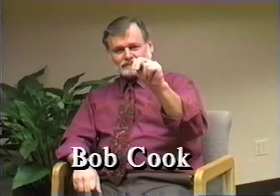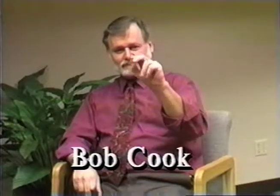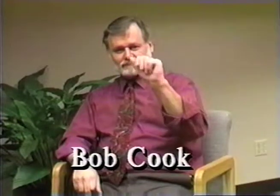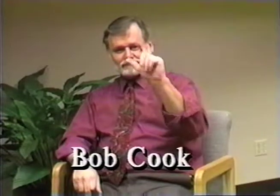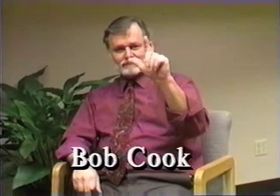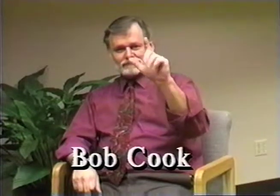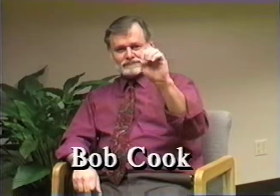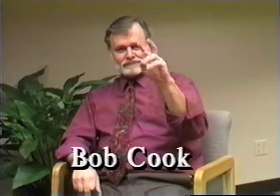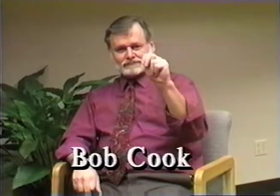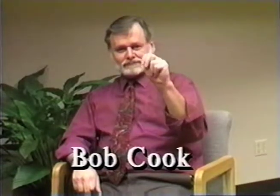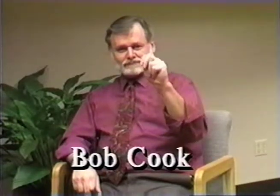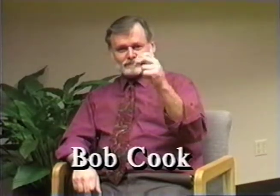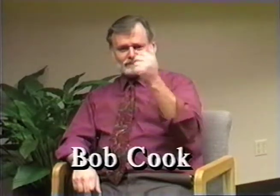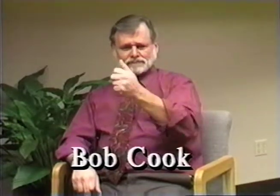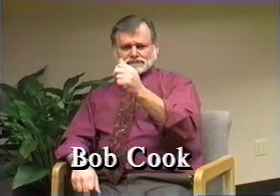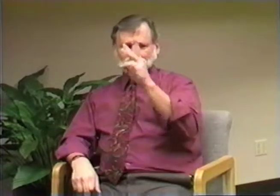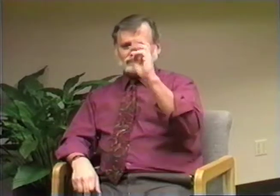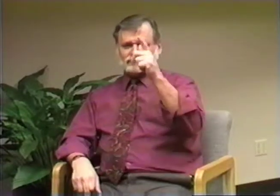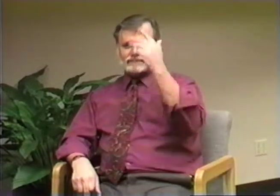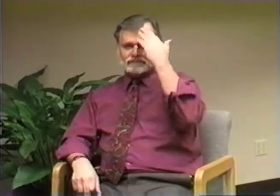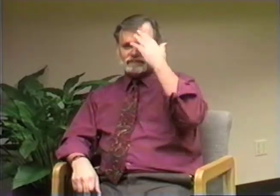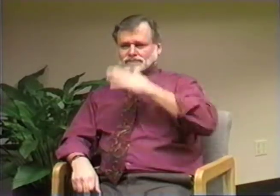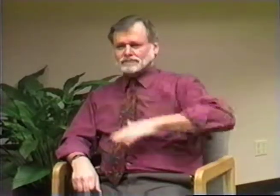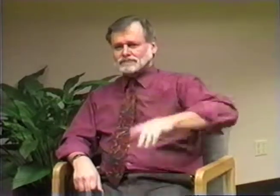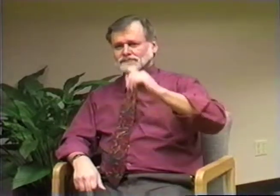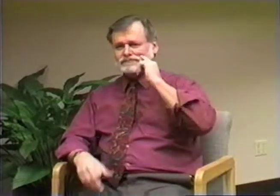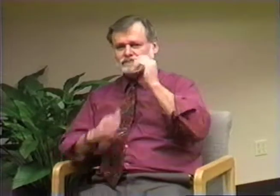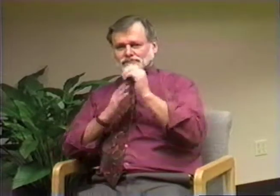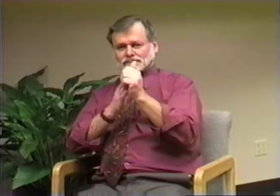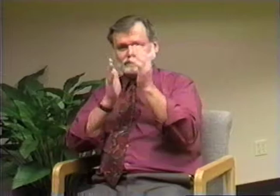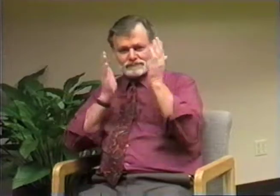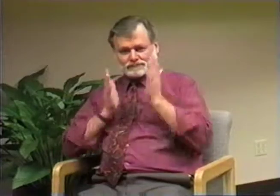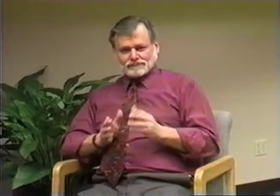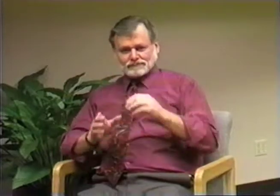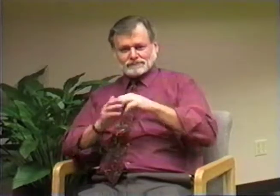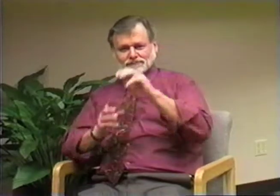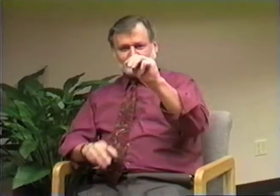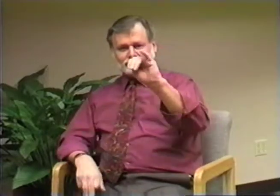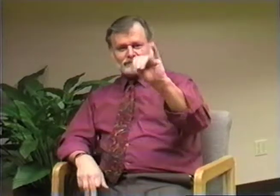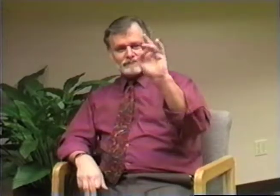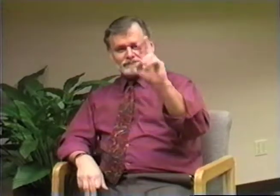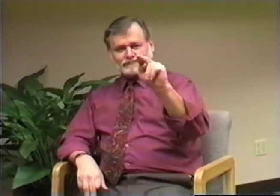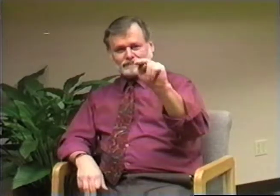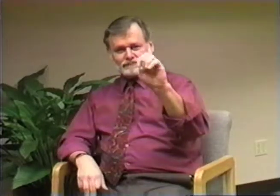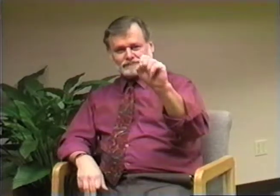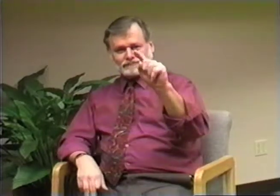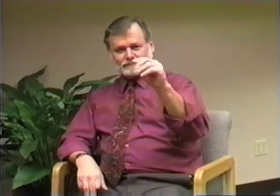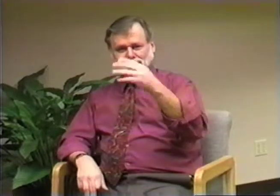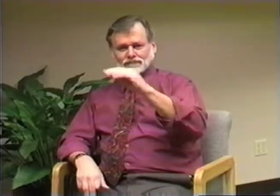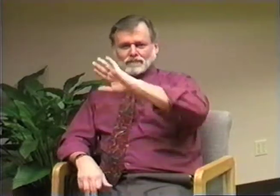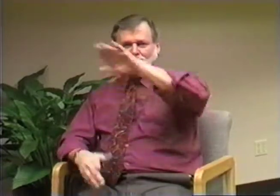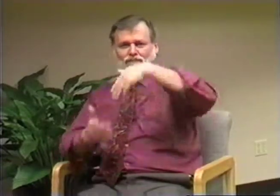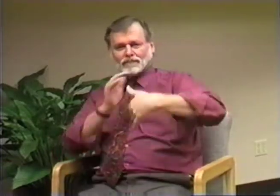His name is Gordon Allen. He is well known in Minnesota,